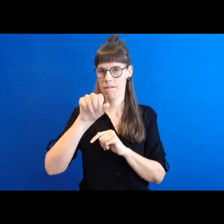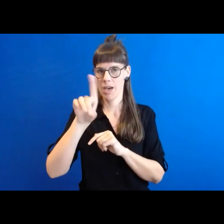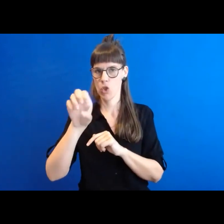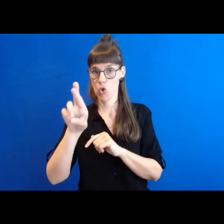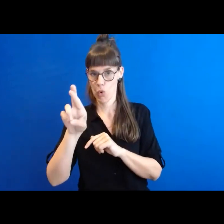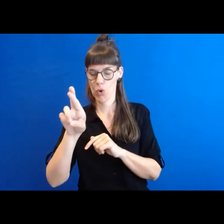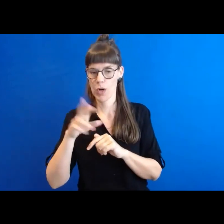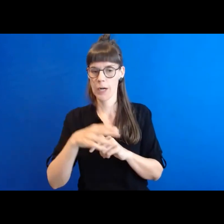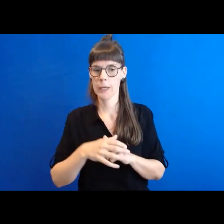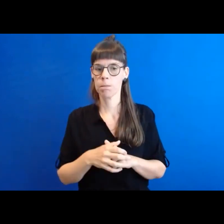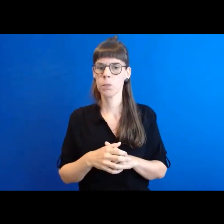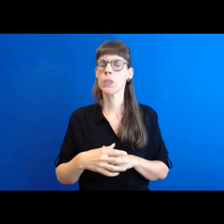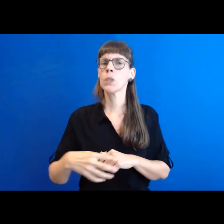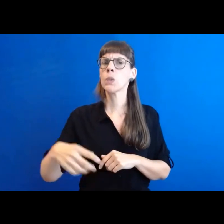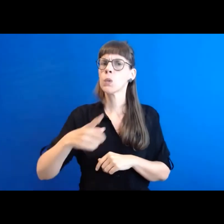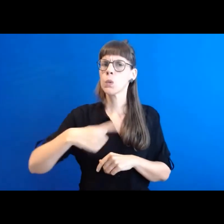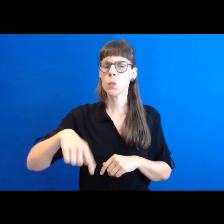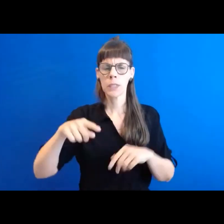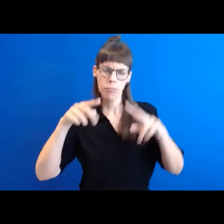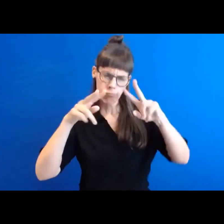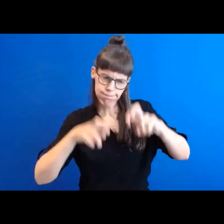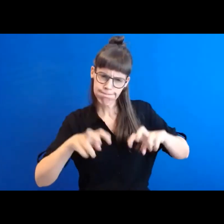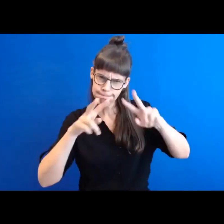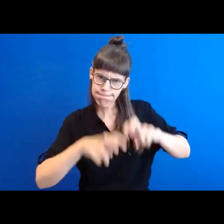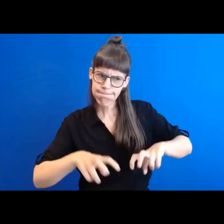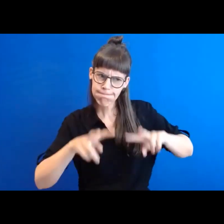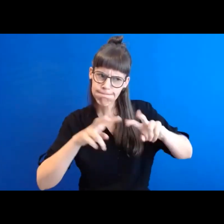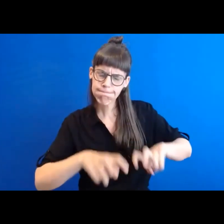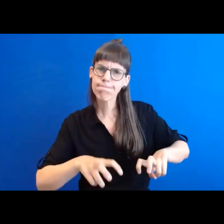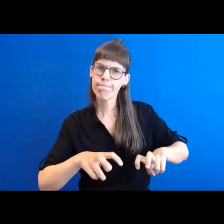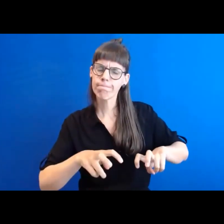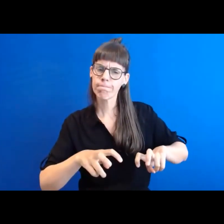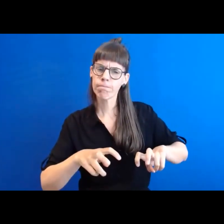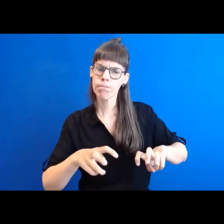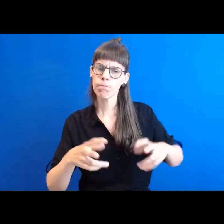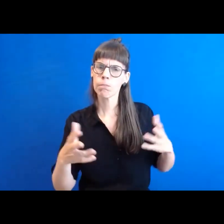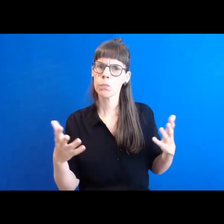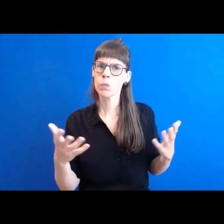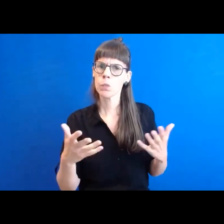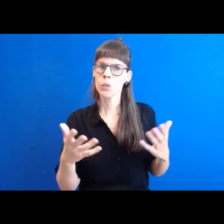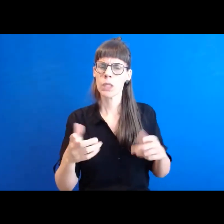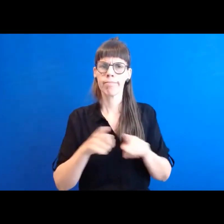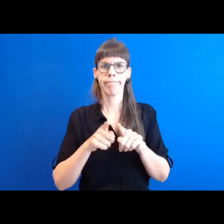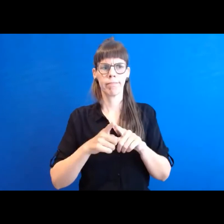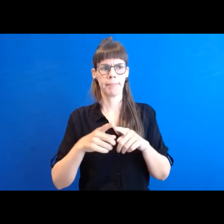gaut mall La and El Salvador